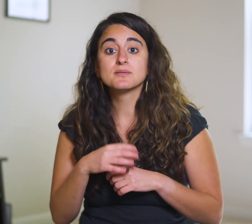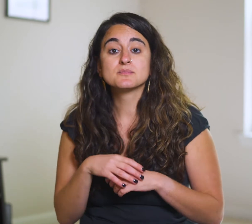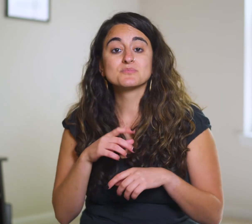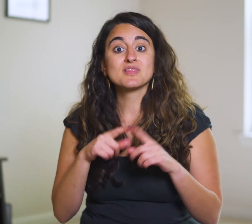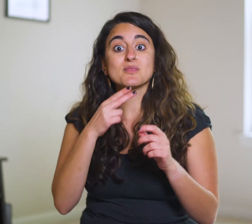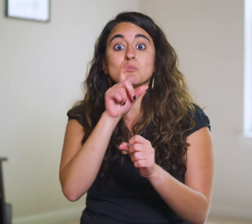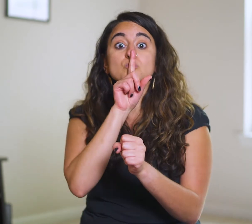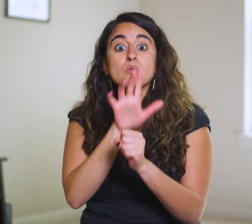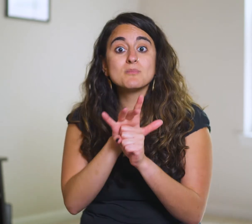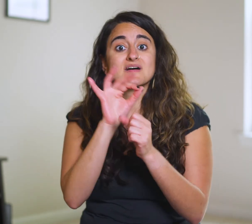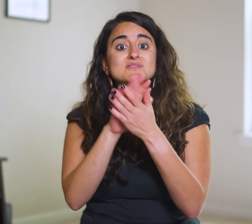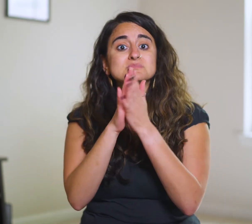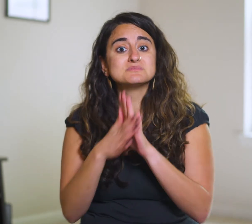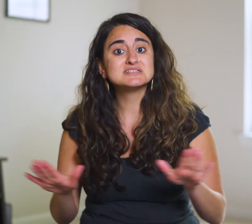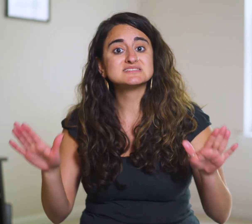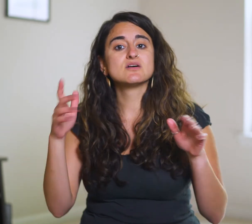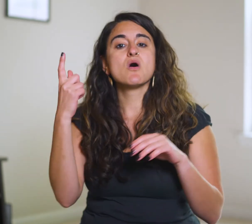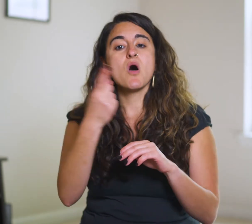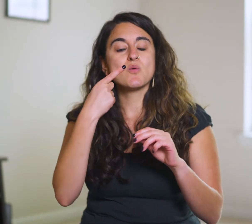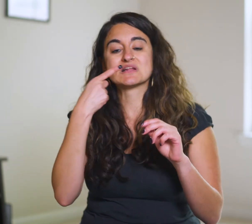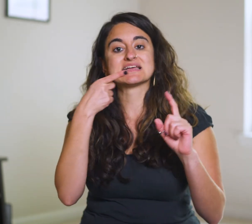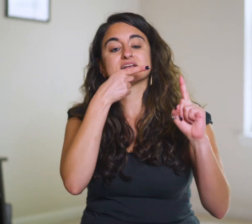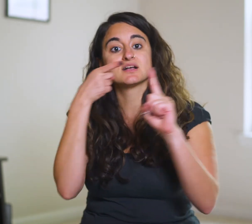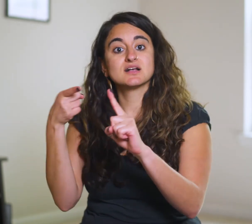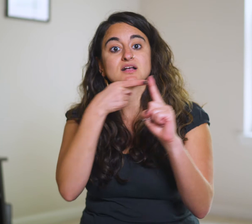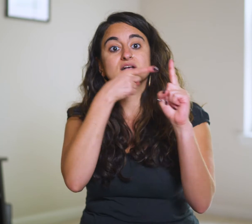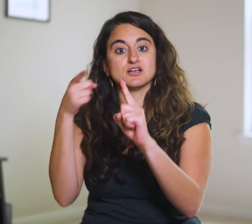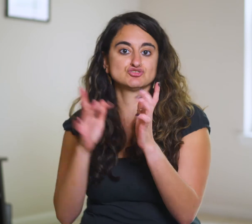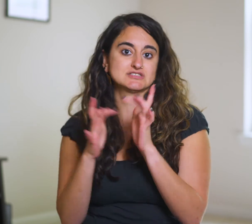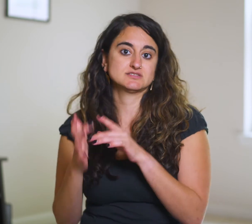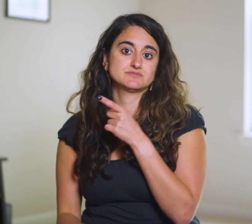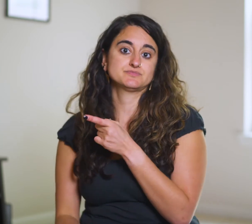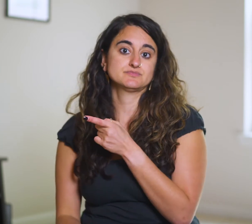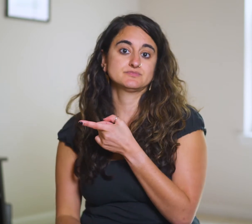but the promises of peace have always been pointing us to Christ